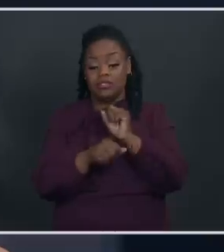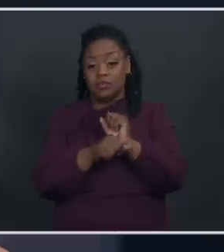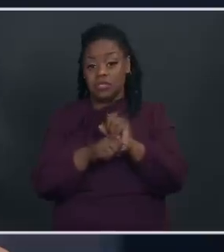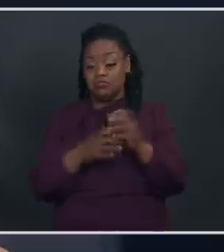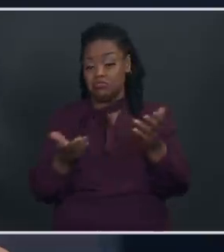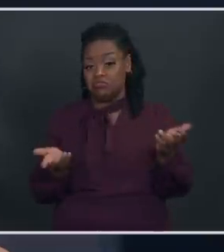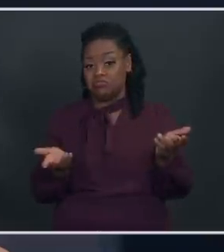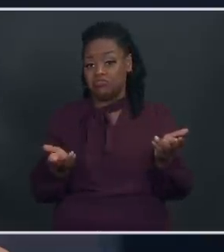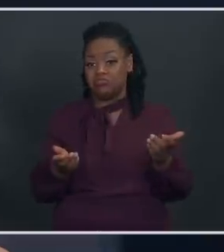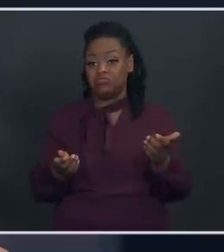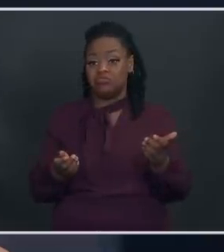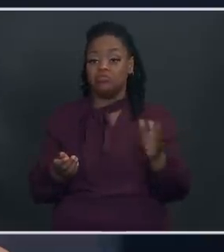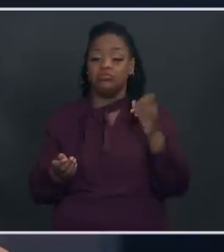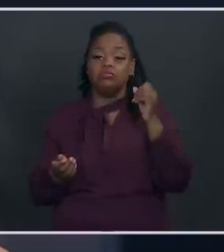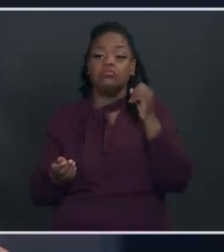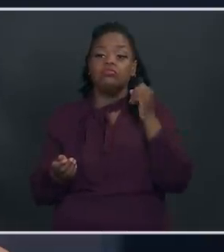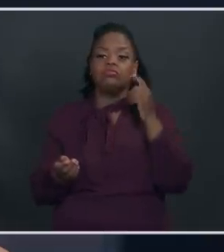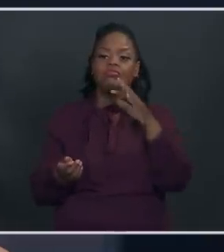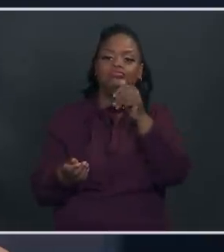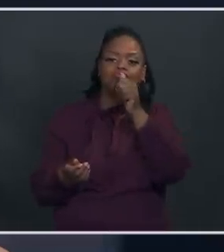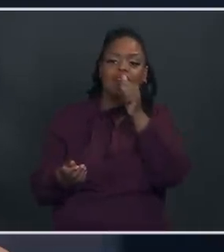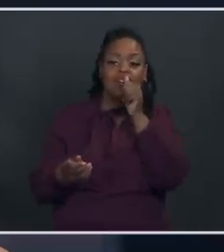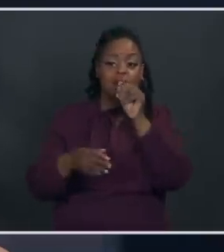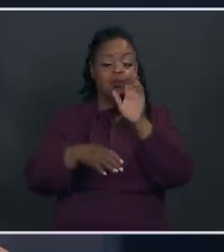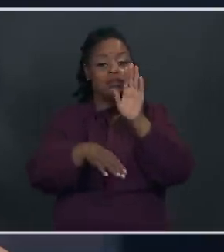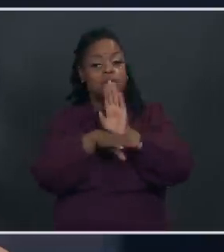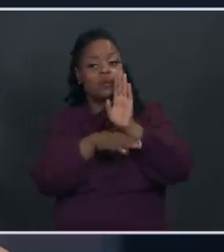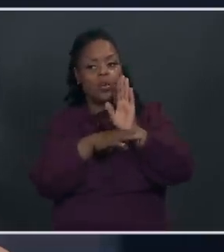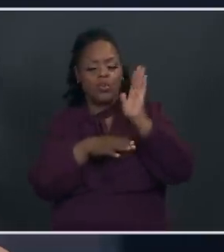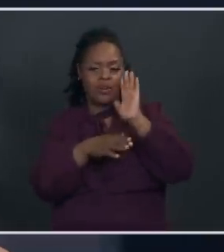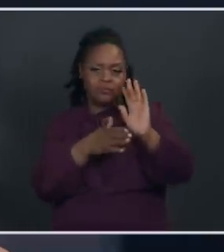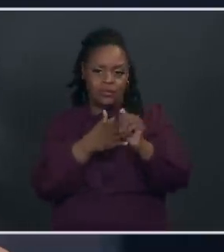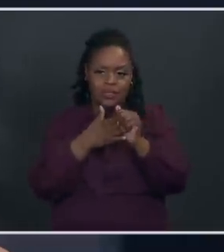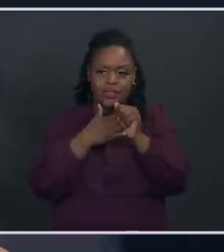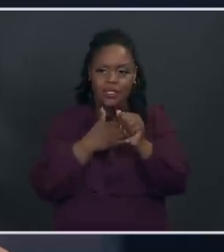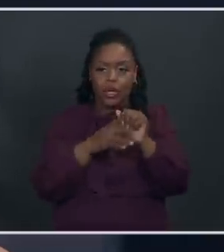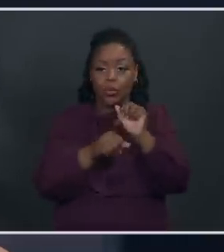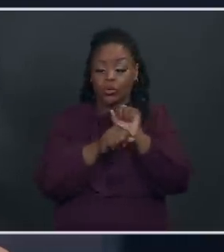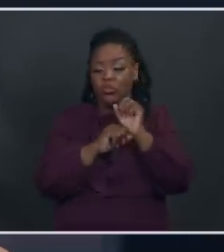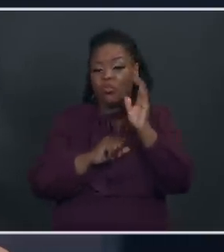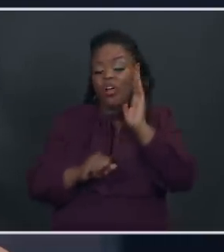the private sector is going to drive it. And so this is going to be a signal setter,